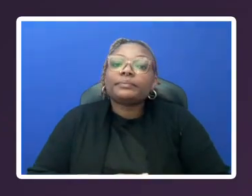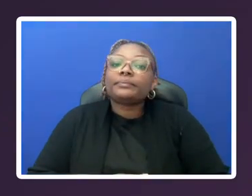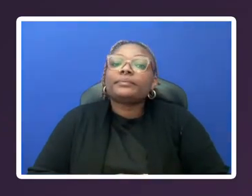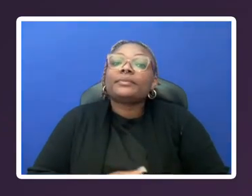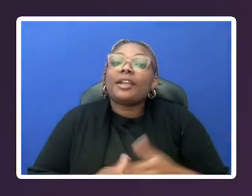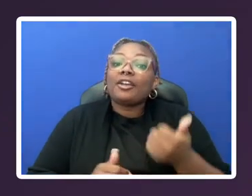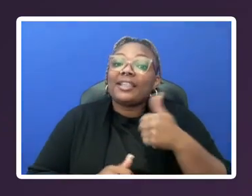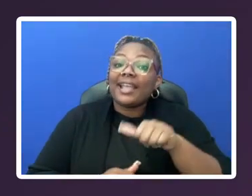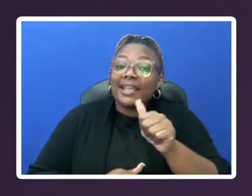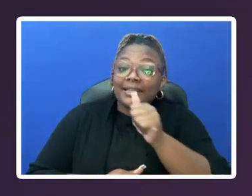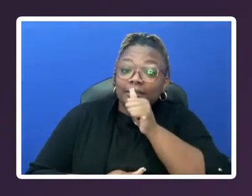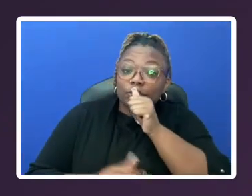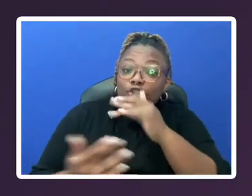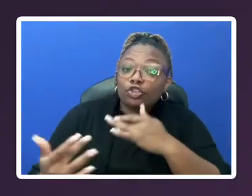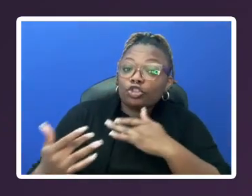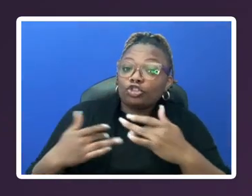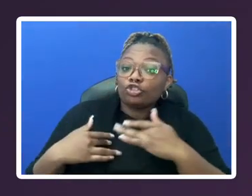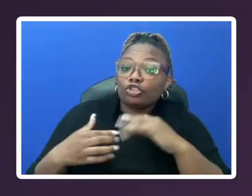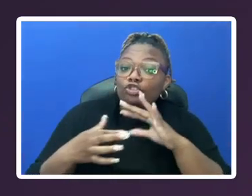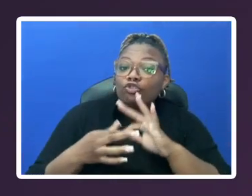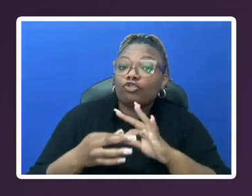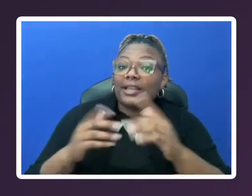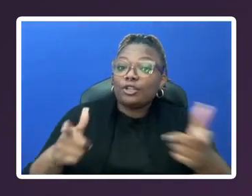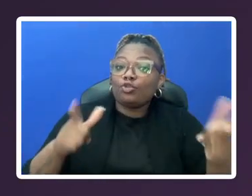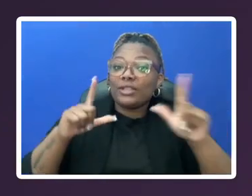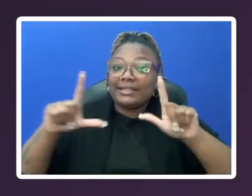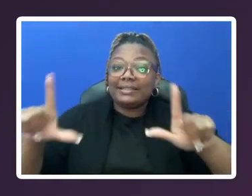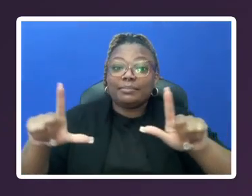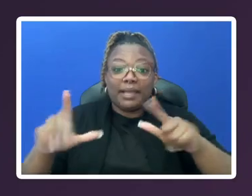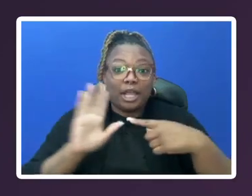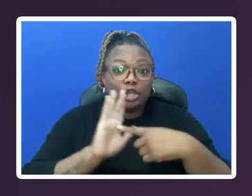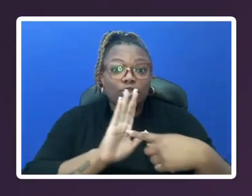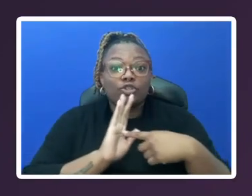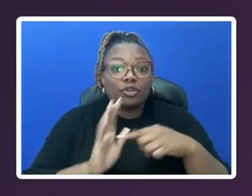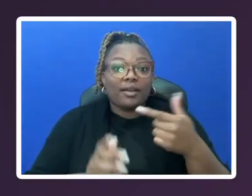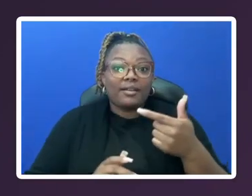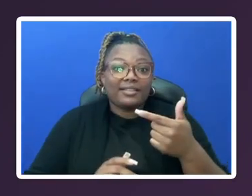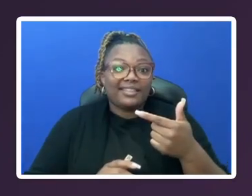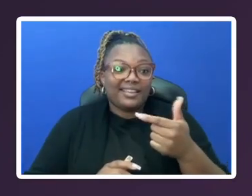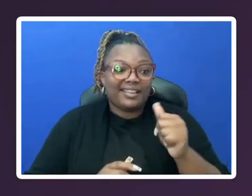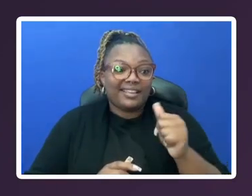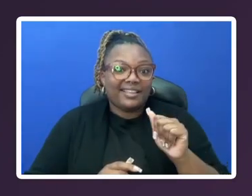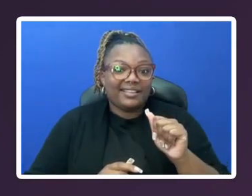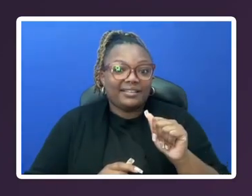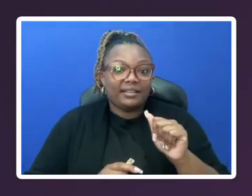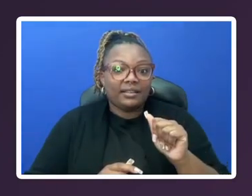related to the display of the gadgets? I thought about this too, especially if this photograph